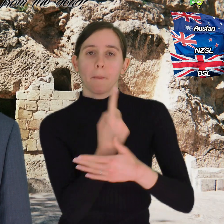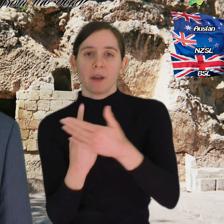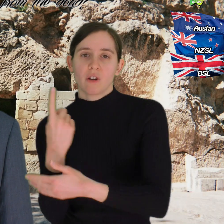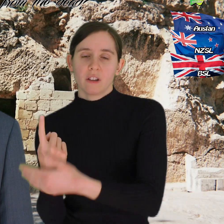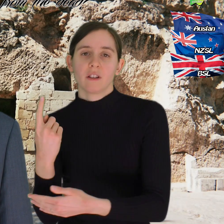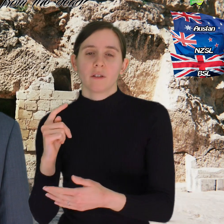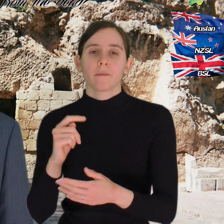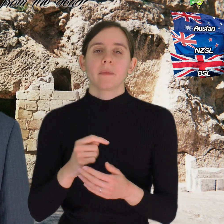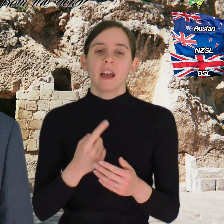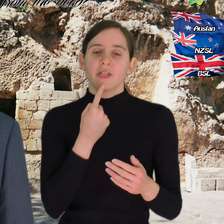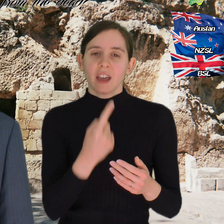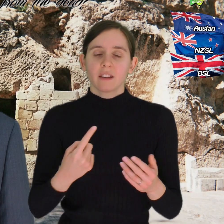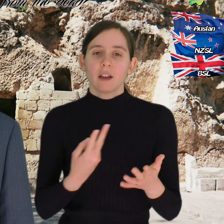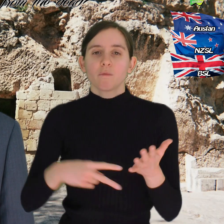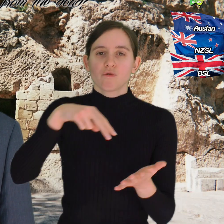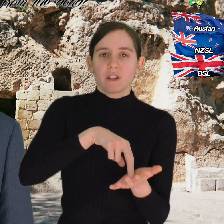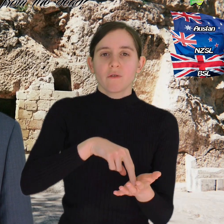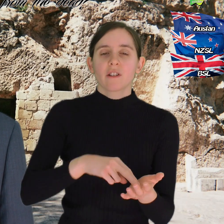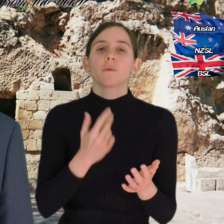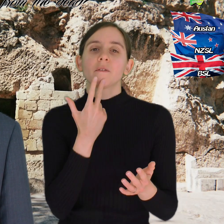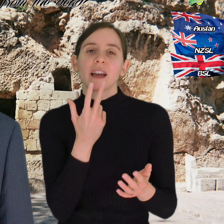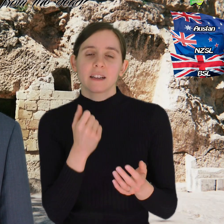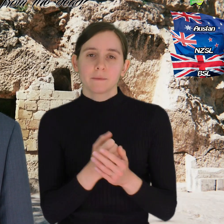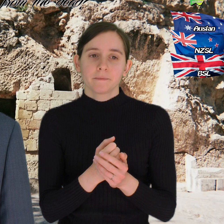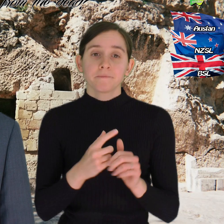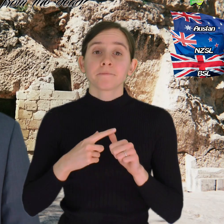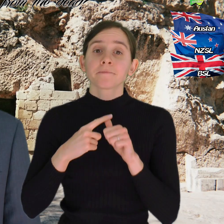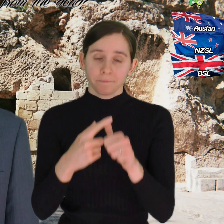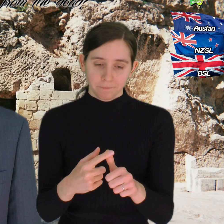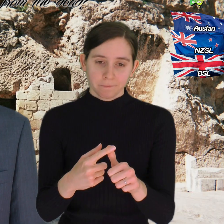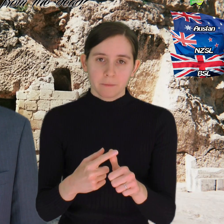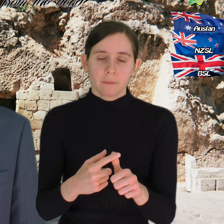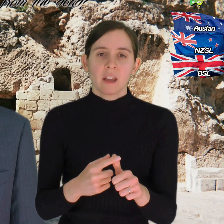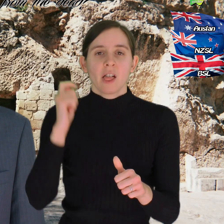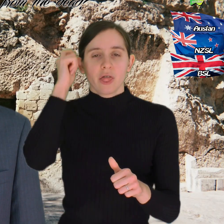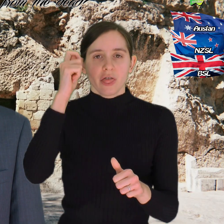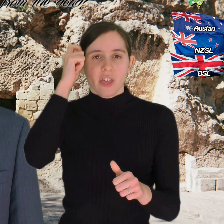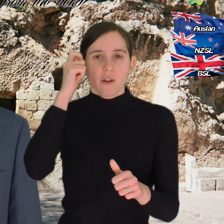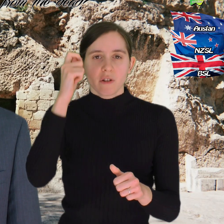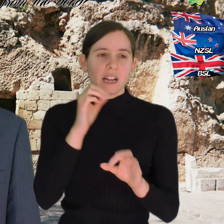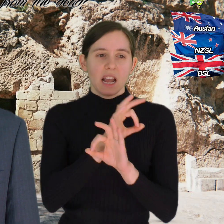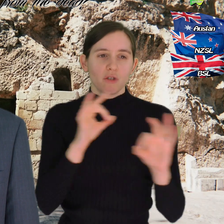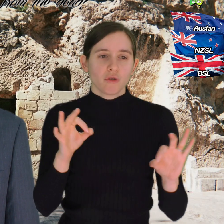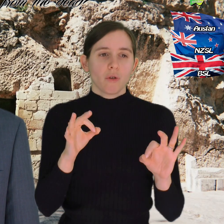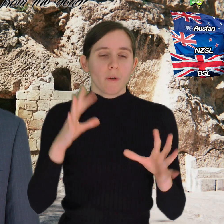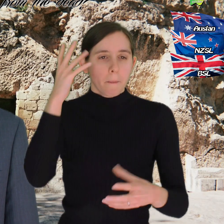They say the resurrection was a fake. This theory is not commonly believed by